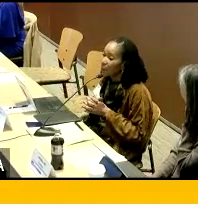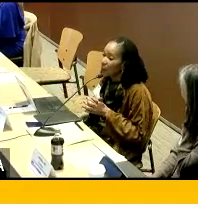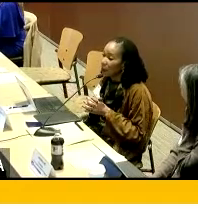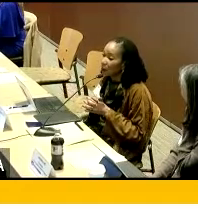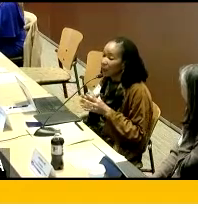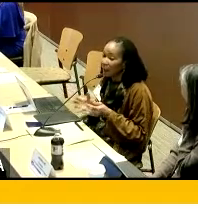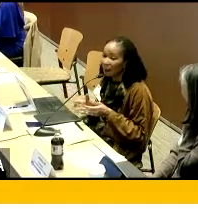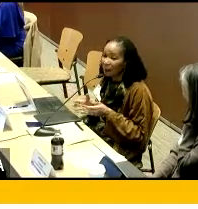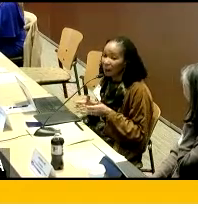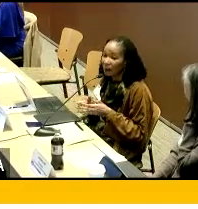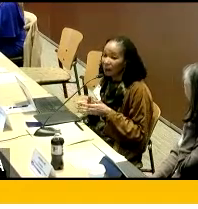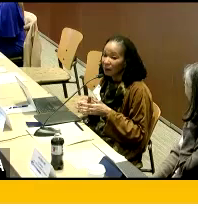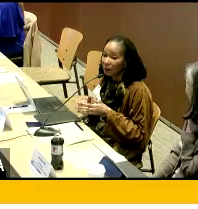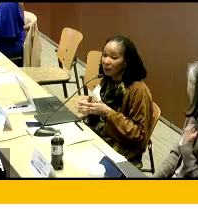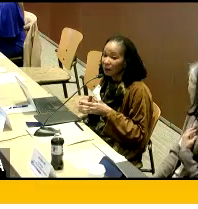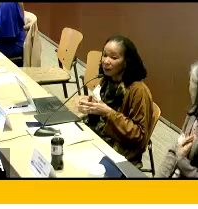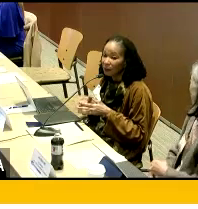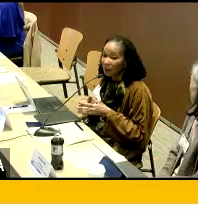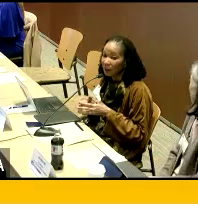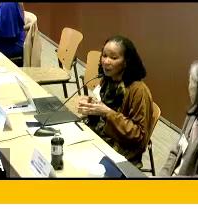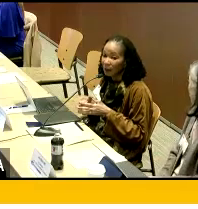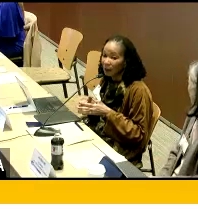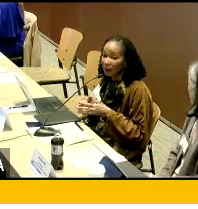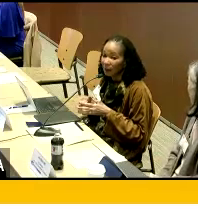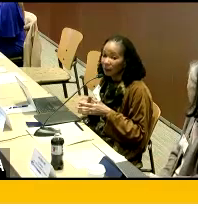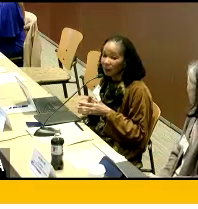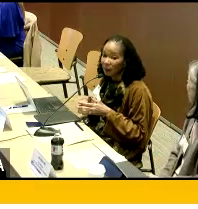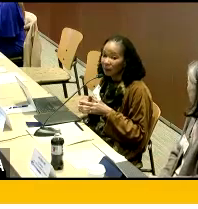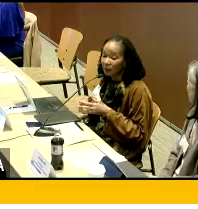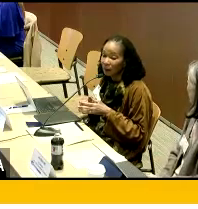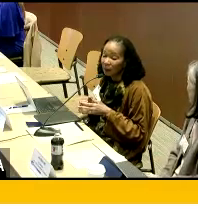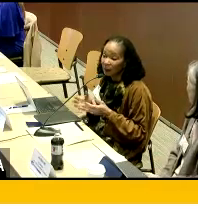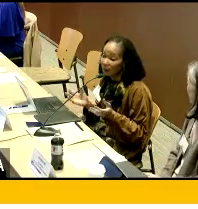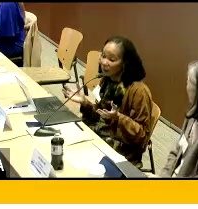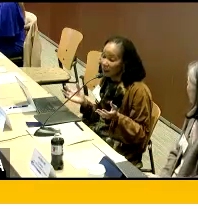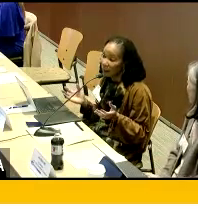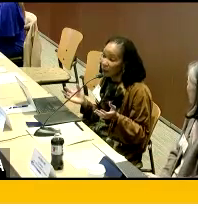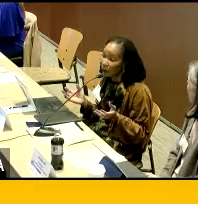but when I got the call to do this, I couldn't say no.